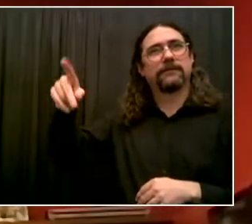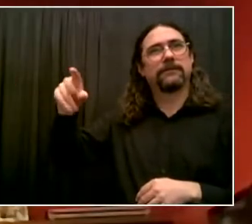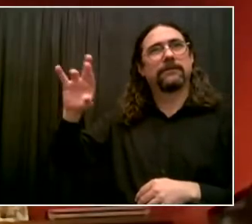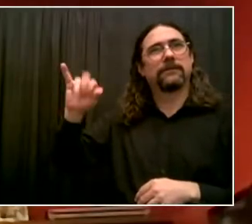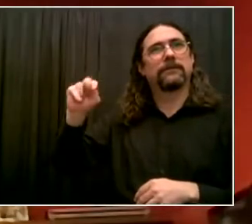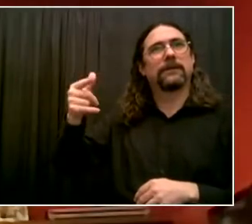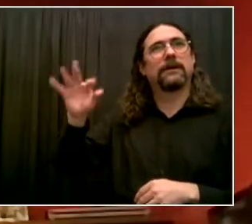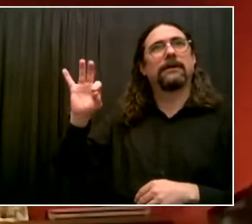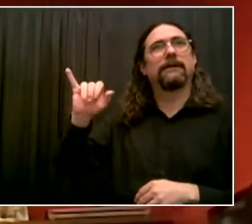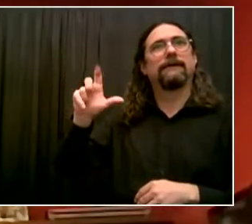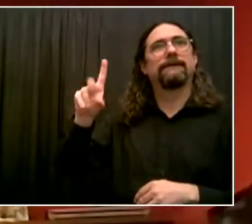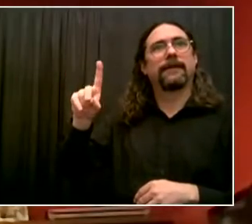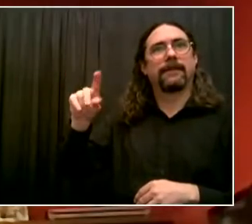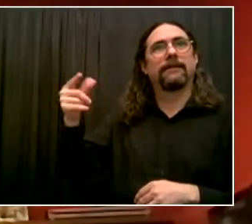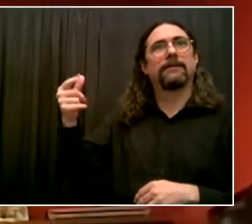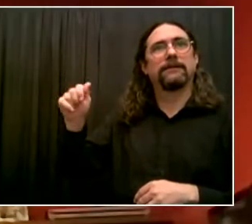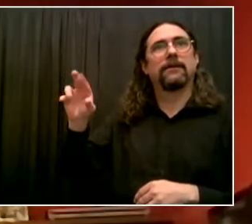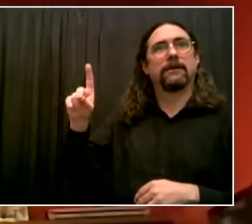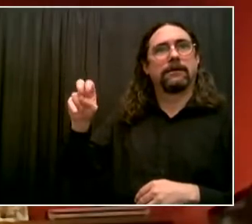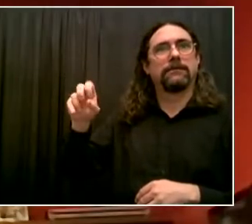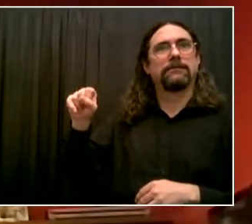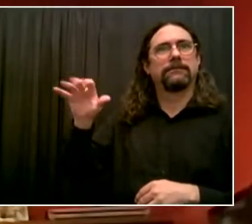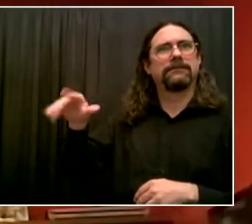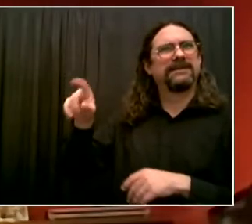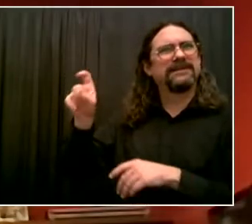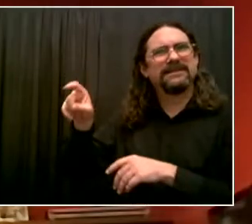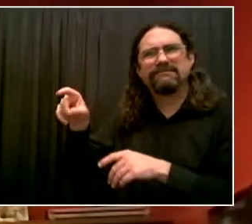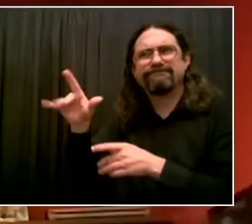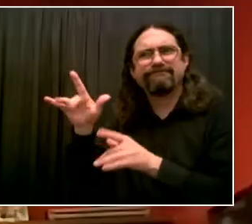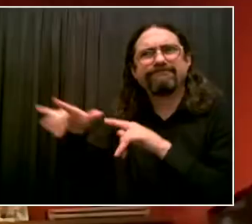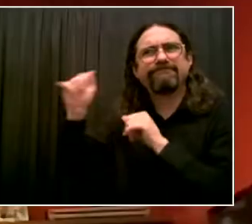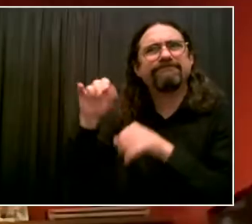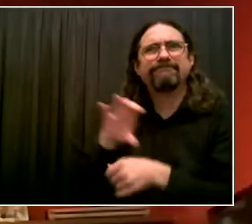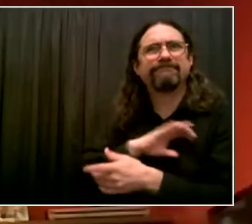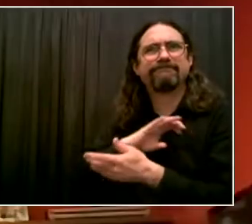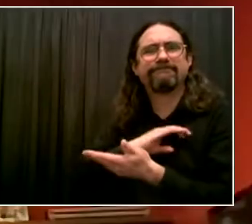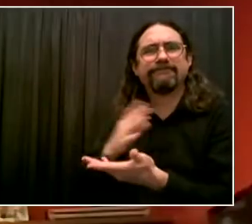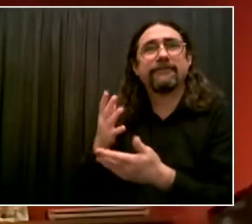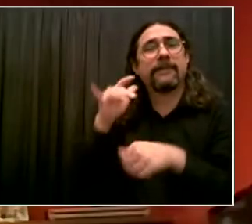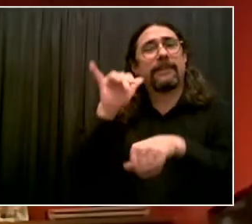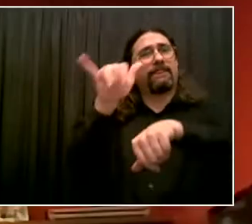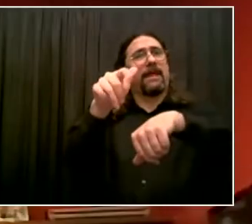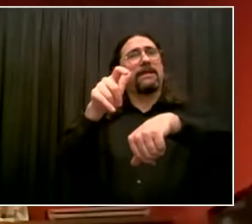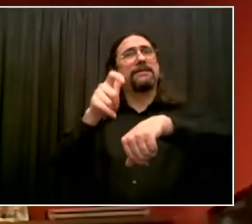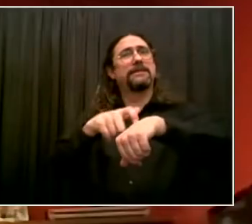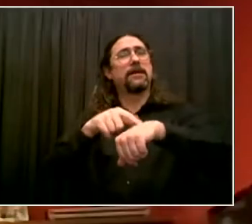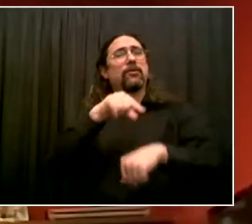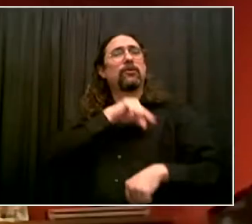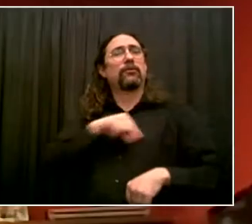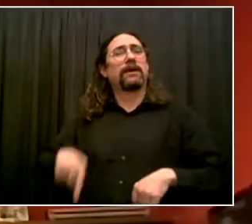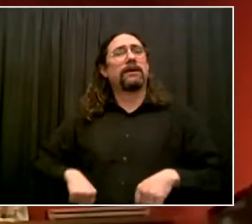DALE AND LAURELTON A ND SPRINGFIELD GARDENS AND I WANT TO THANK OR BORROWED PRESIDENT